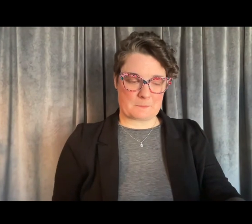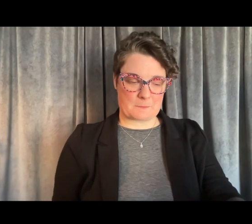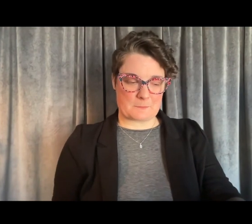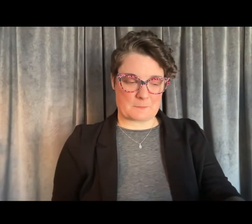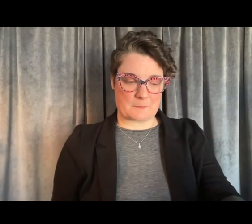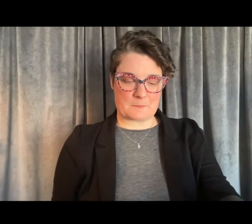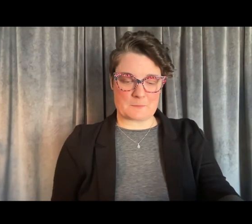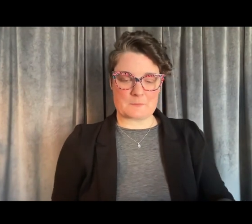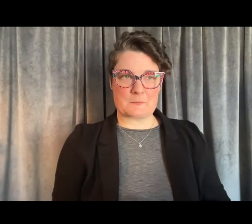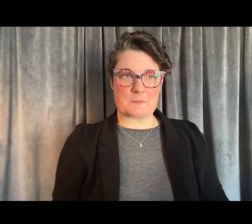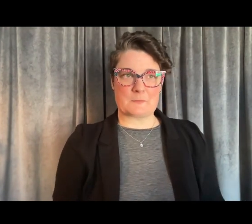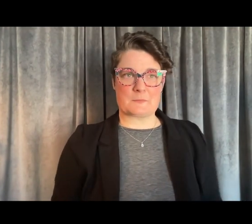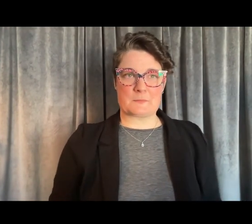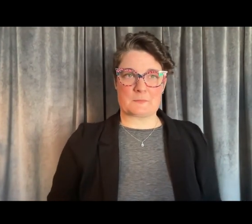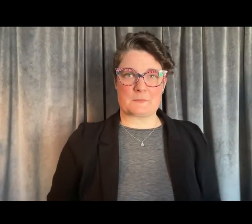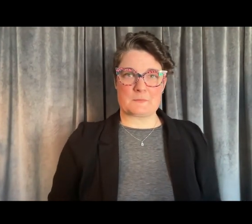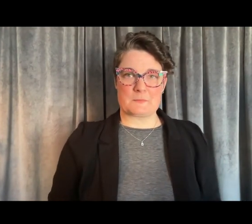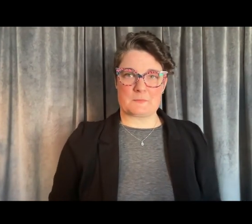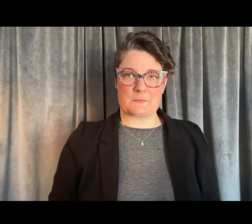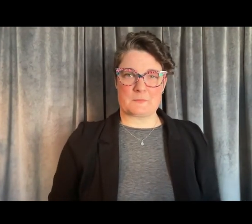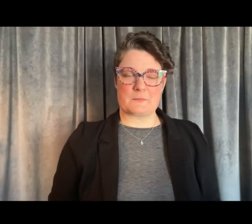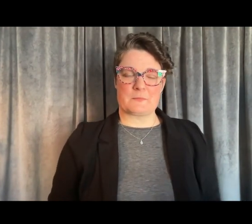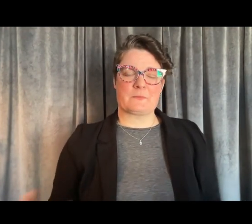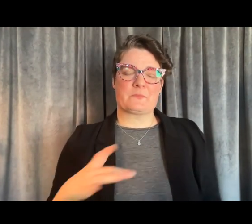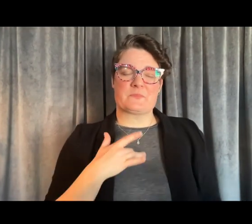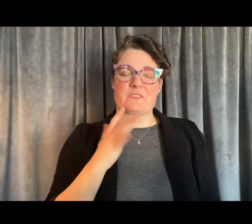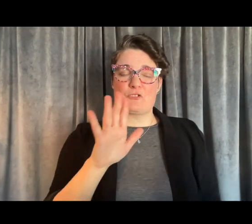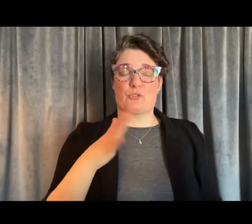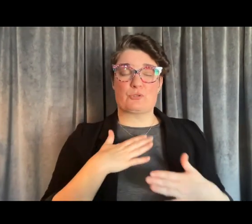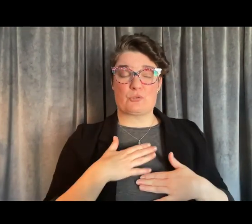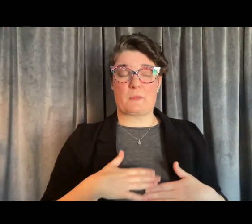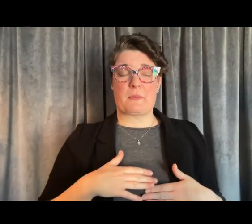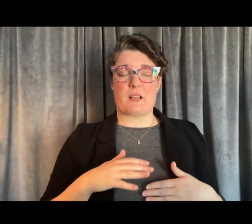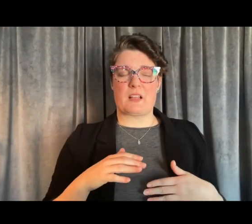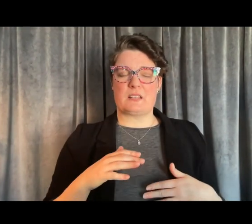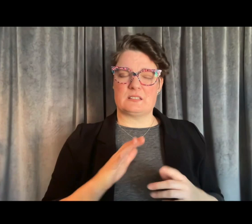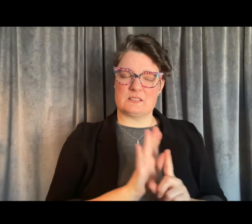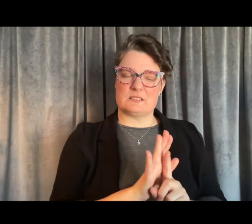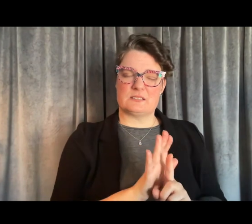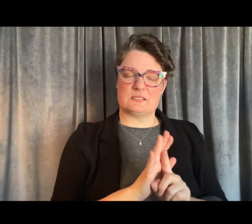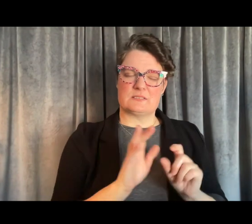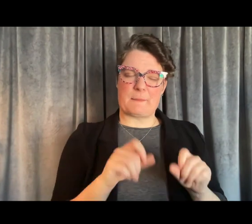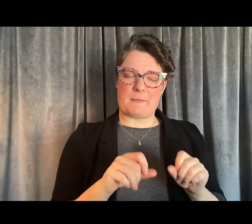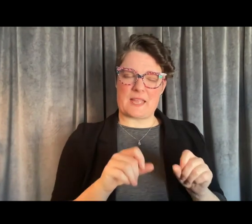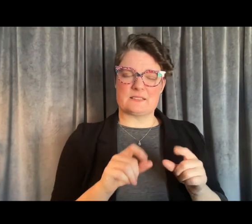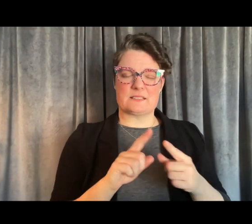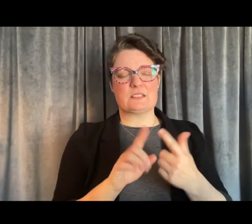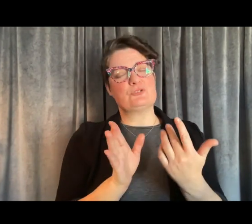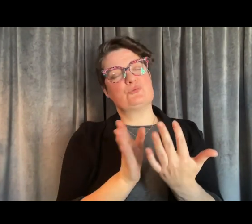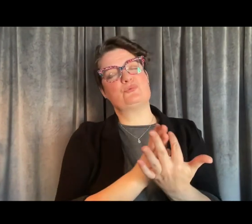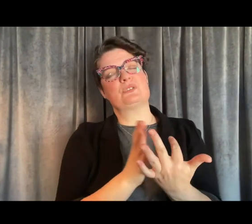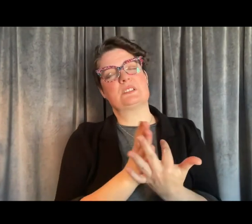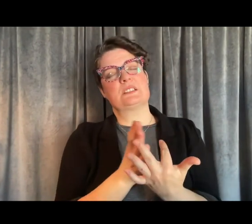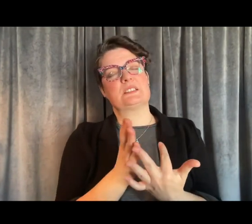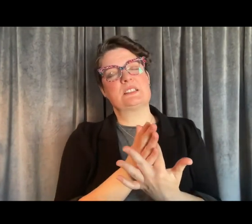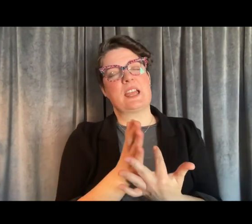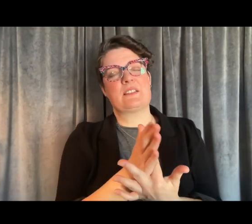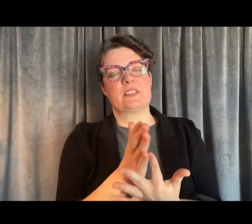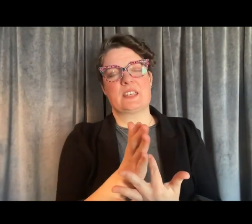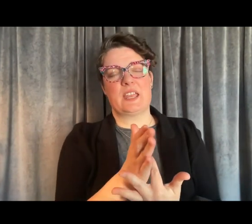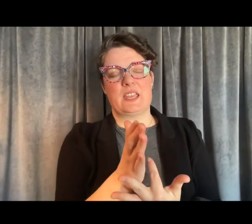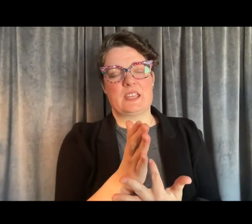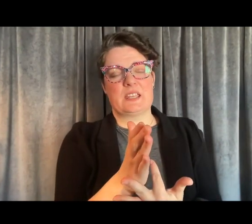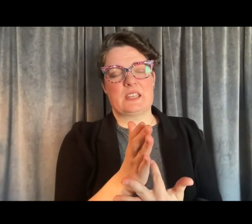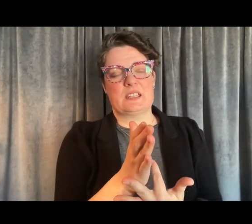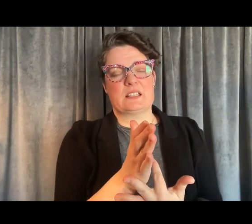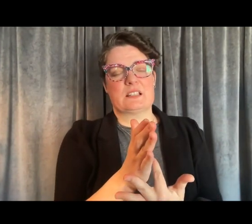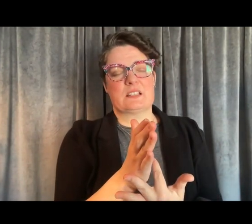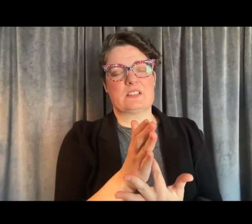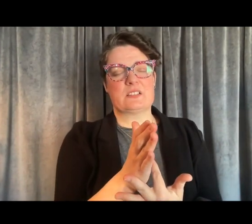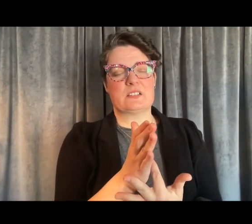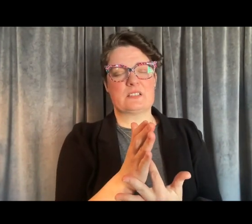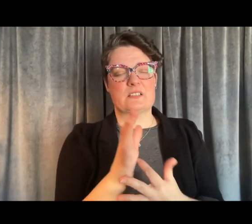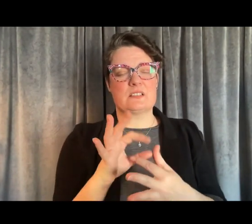feeling your body's capacity to navigate the connection between the two to be